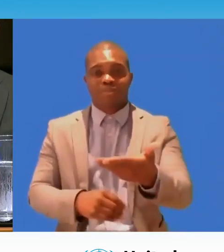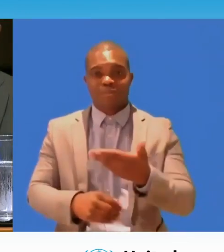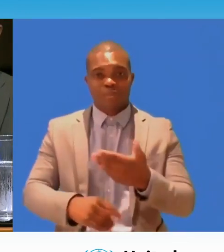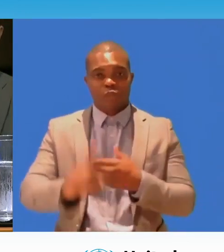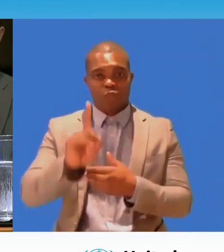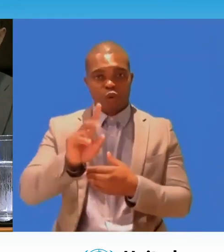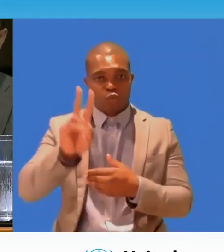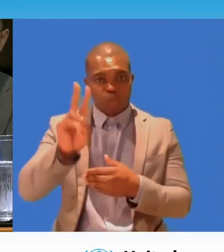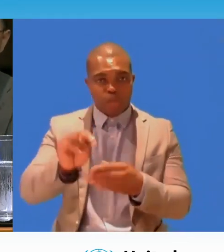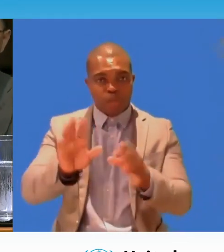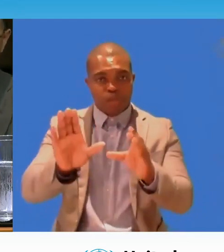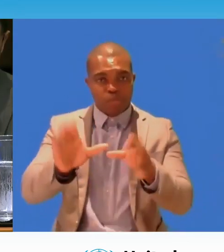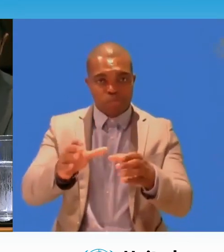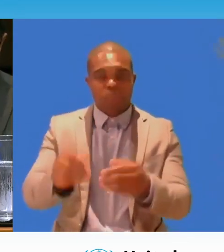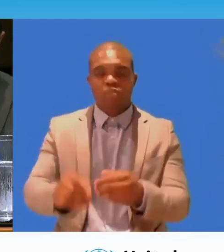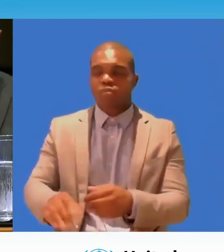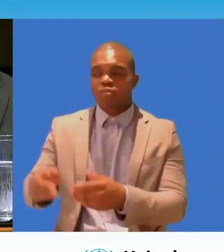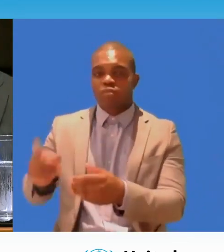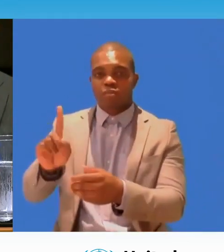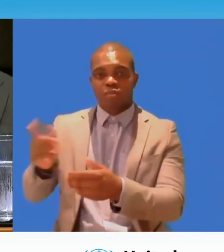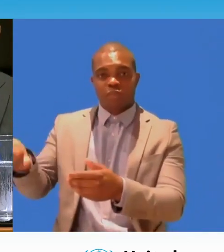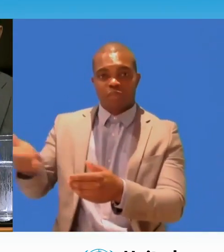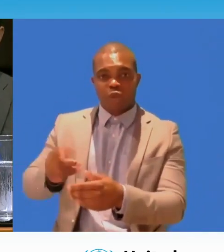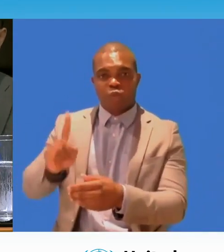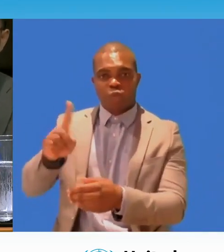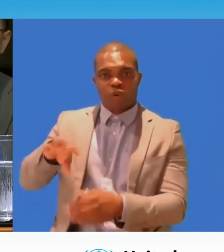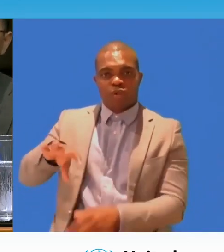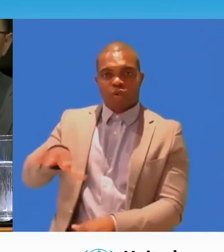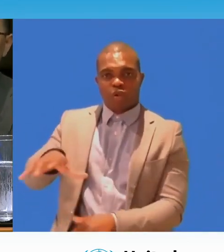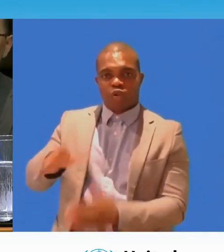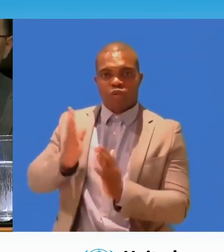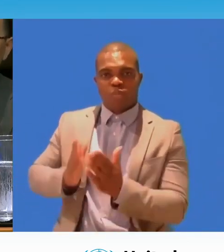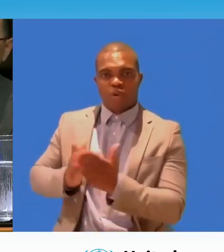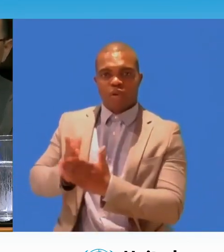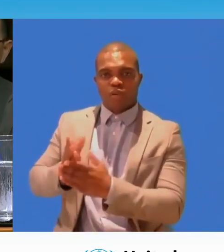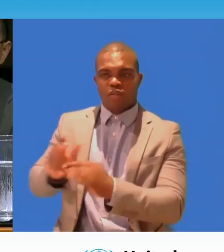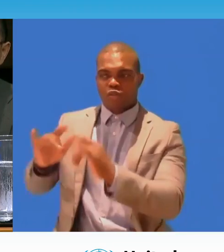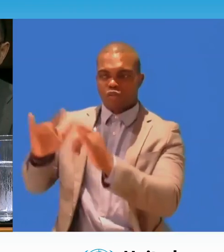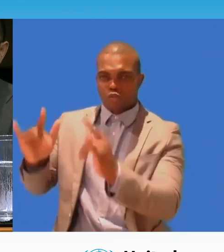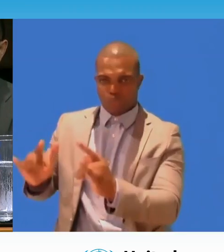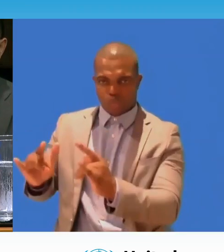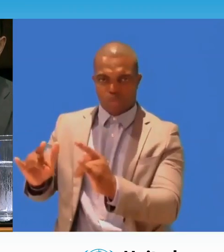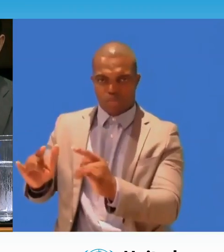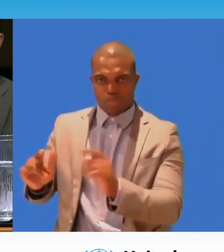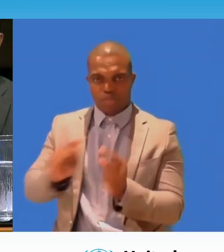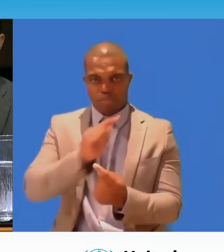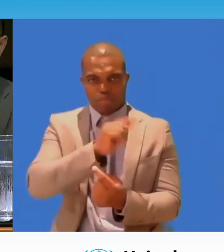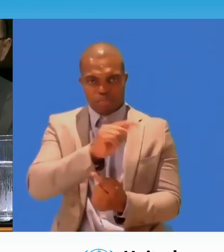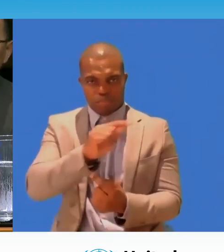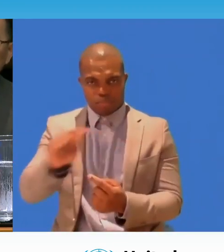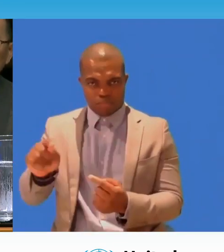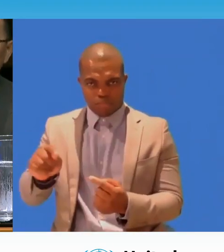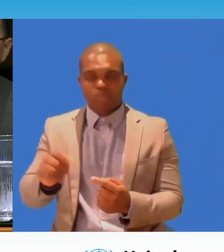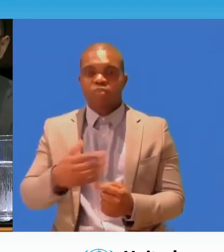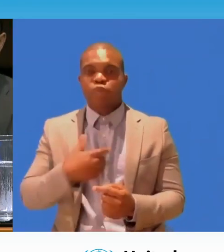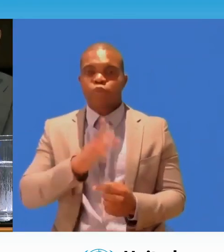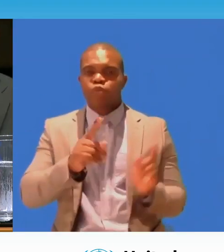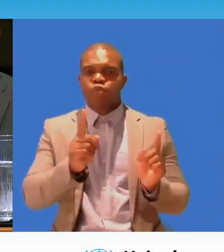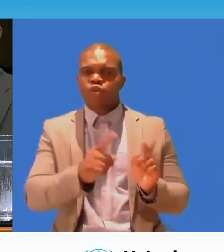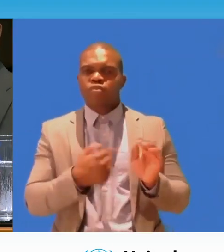and give the floor on a first come first served uh basis to the first five inscribed delegations